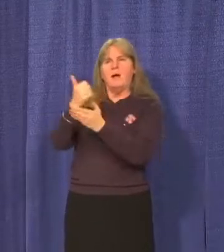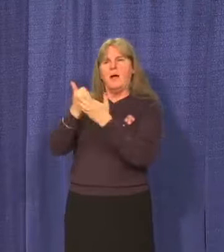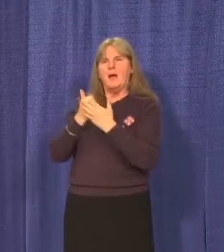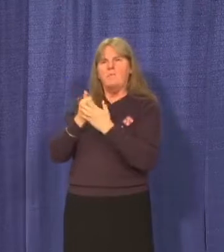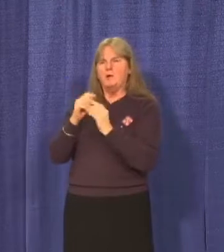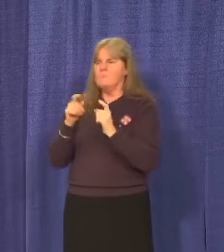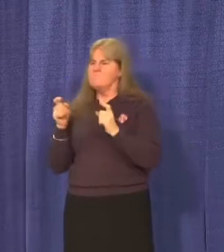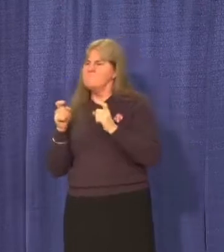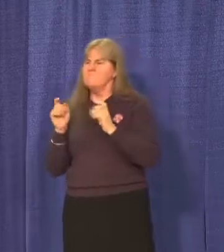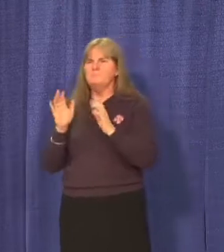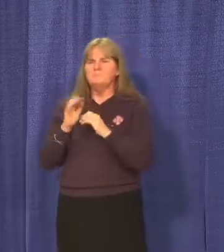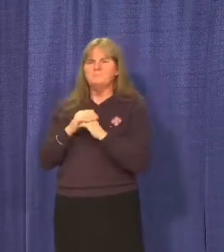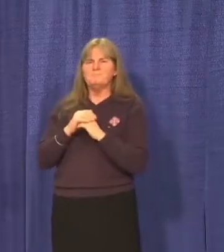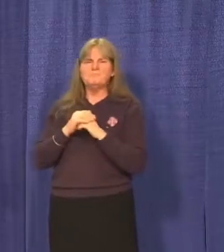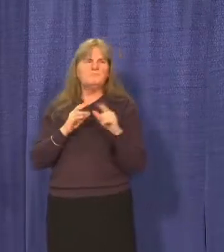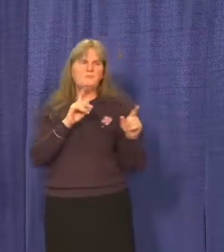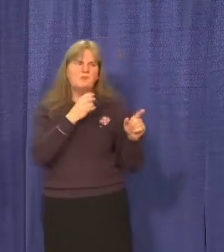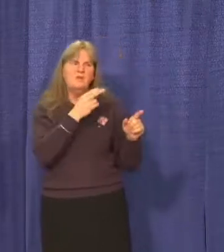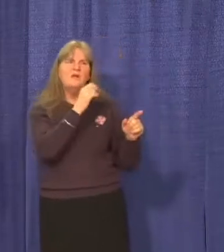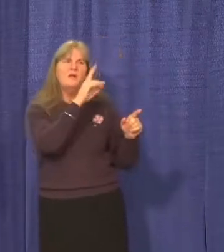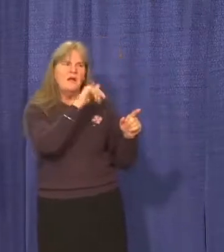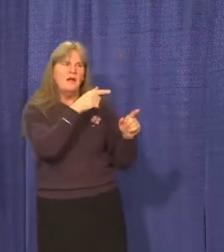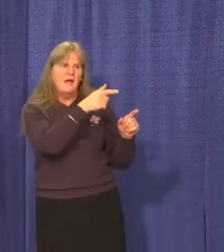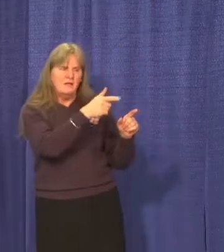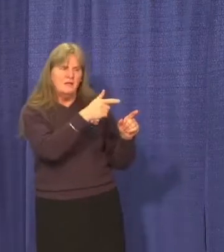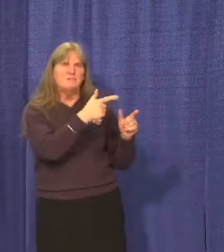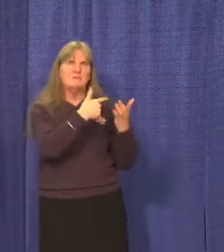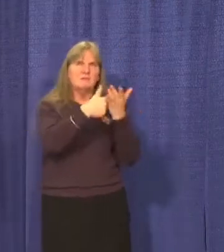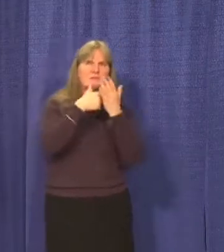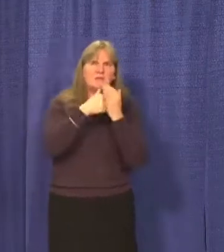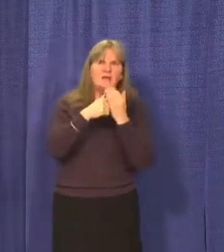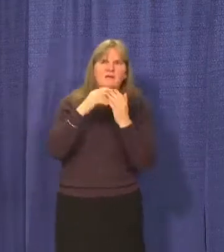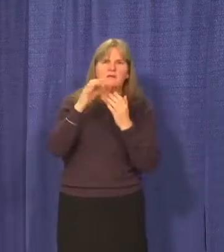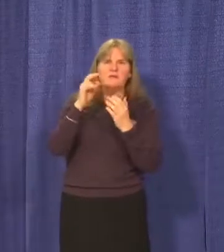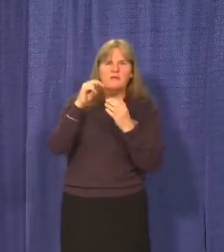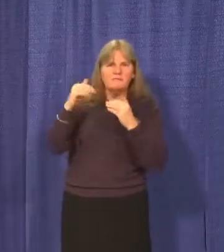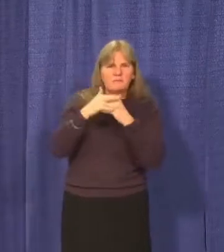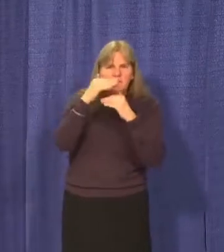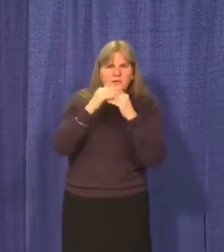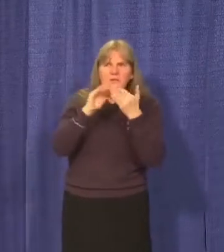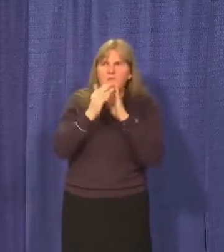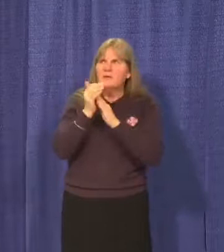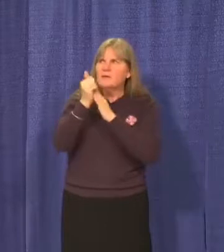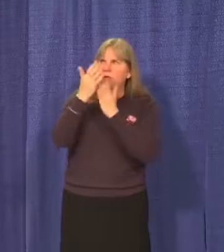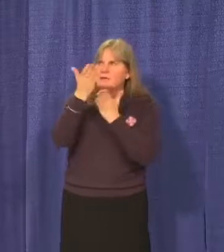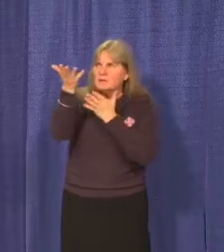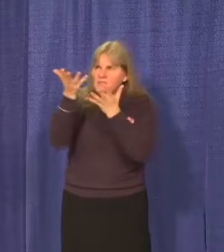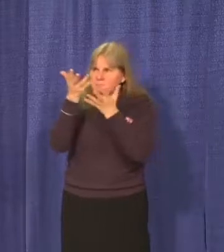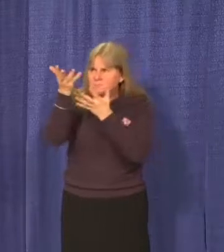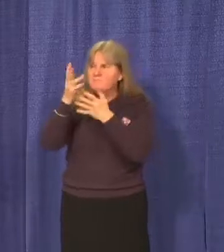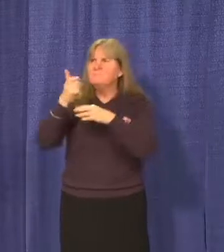We really want to have a conversation and this is under the guidance of Dr Hanley. We want to talk to the First Nations and municipalities first